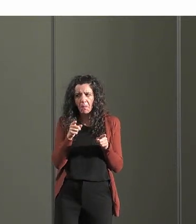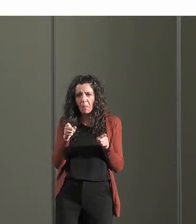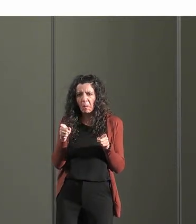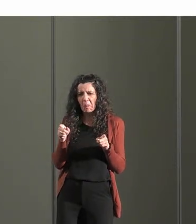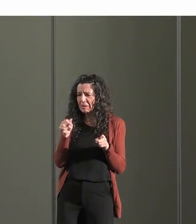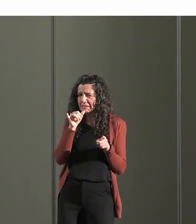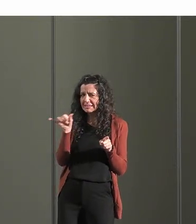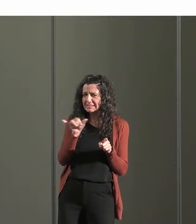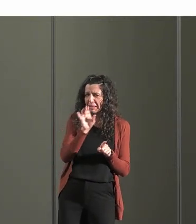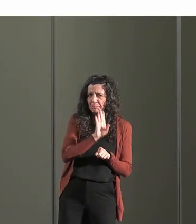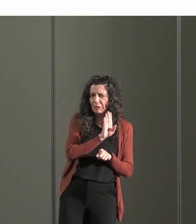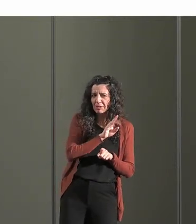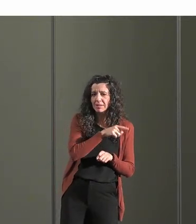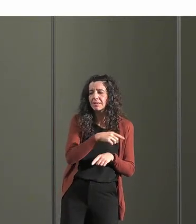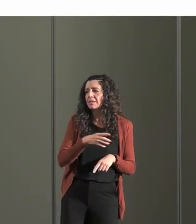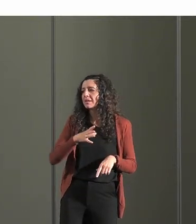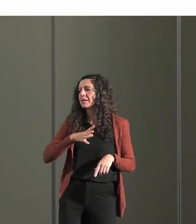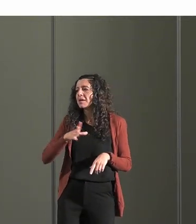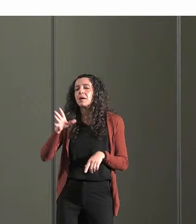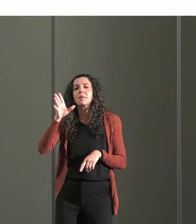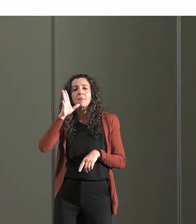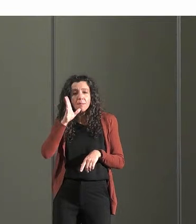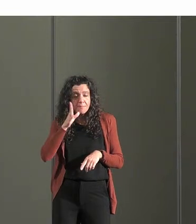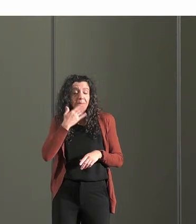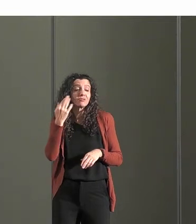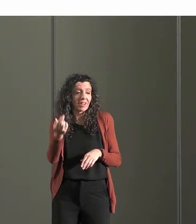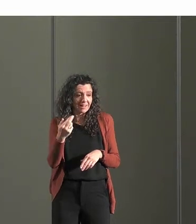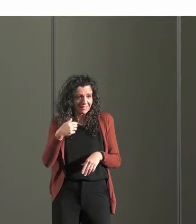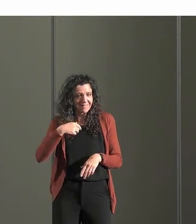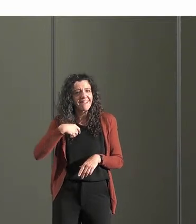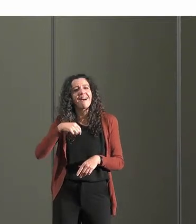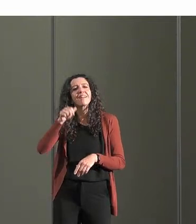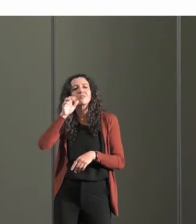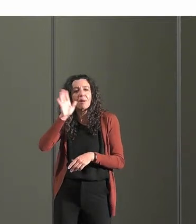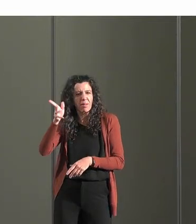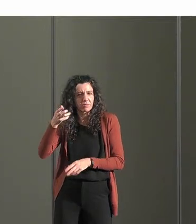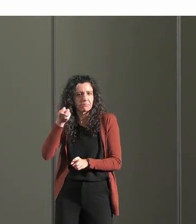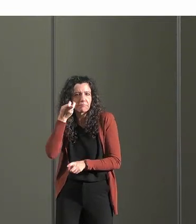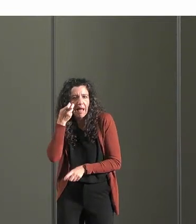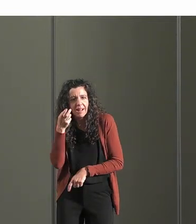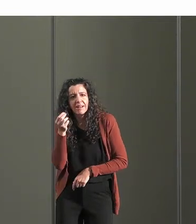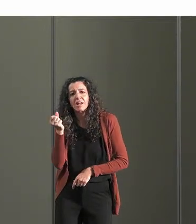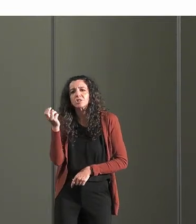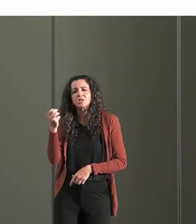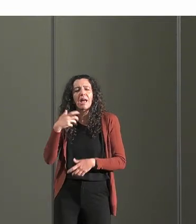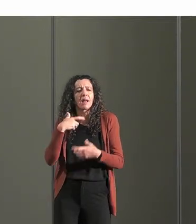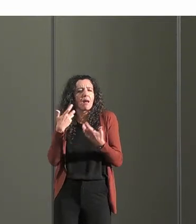lived I was surprised when I got to college and realizinged that was not everywhere. My best friend had a nanny that